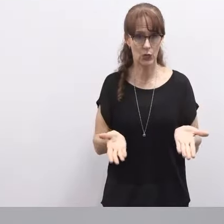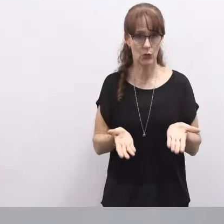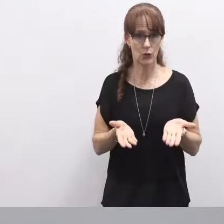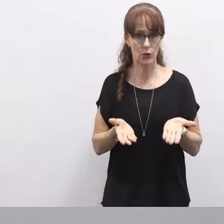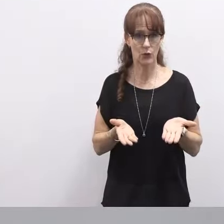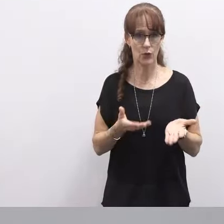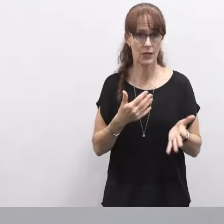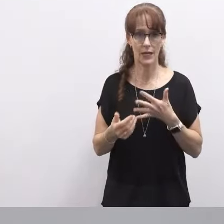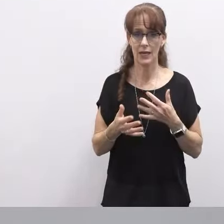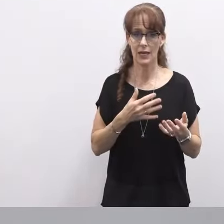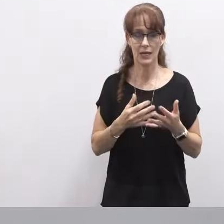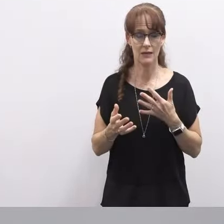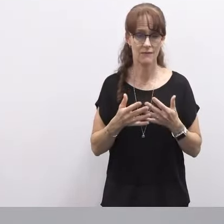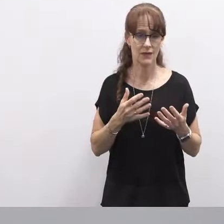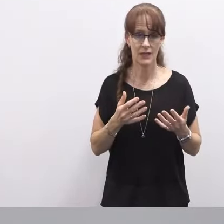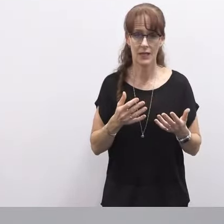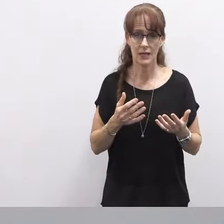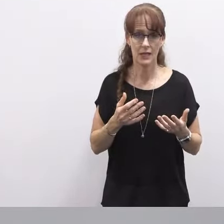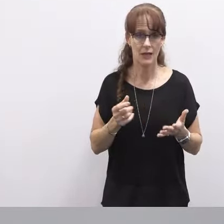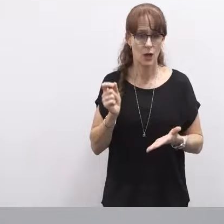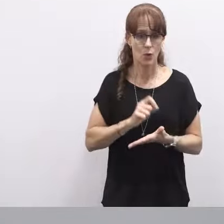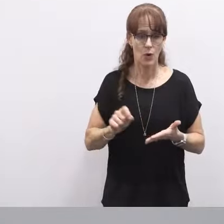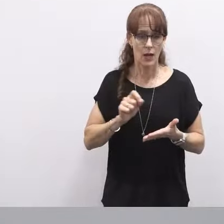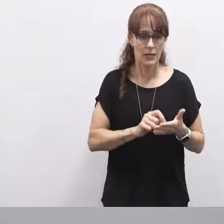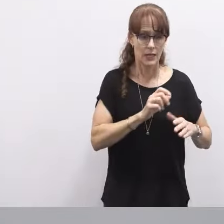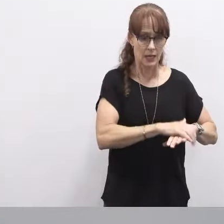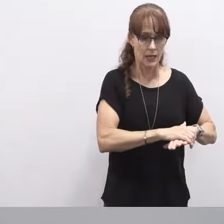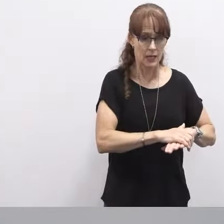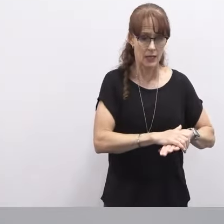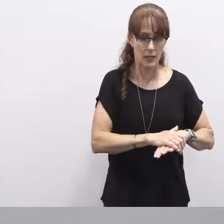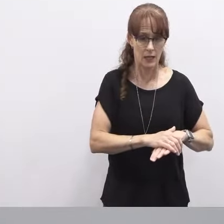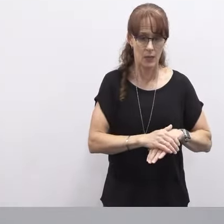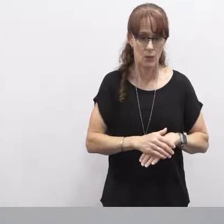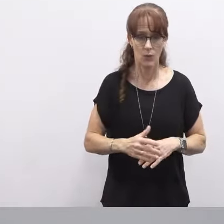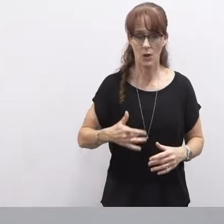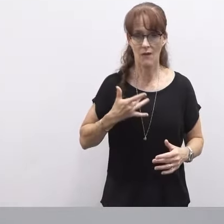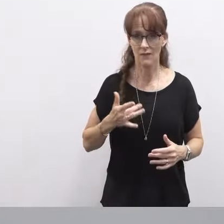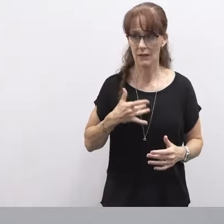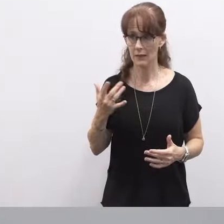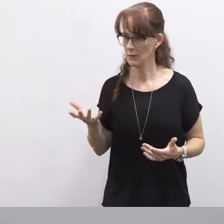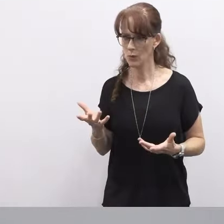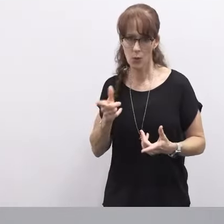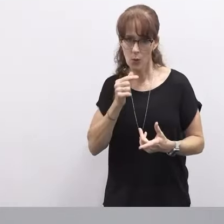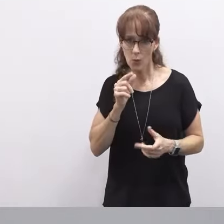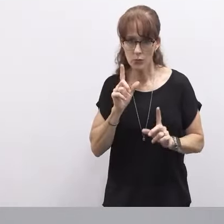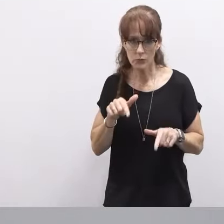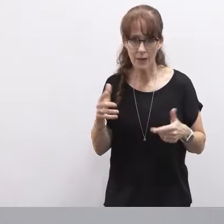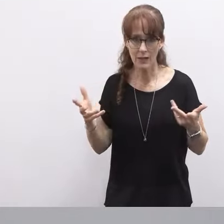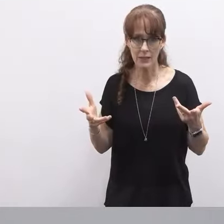even if folks are writing it in English, we have no sense on who's responding to us.